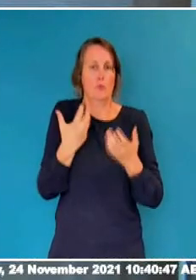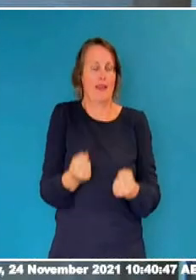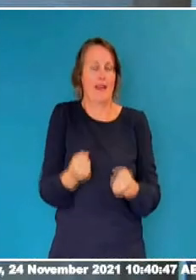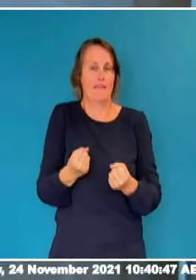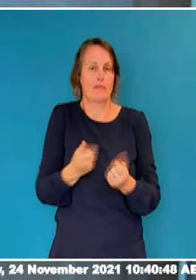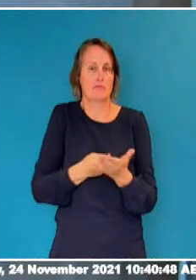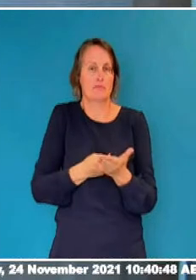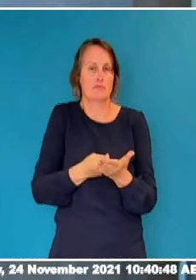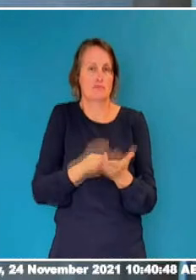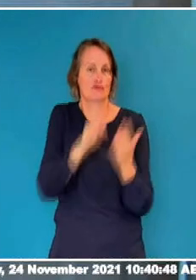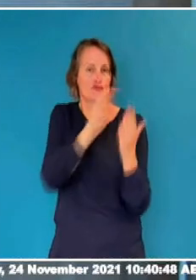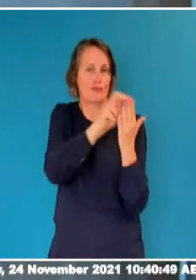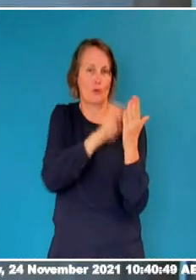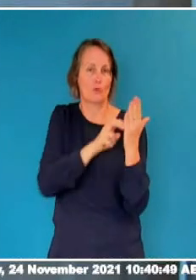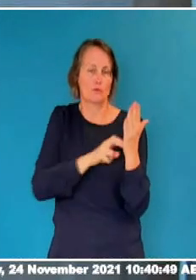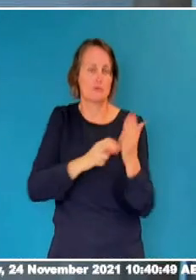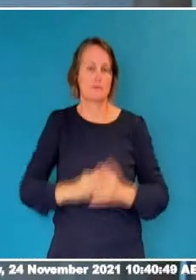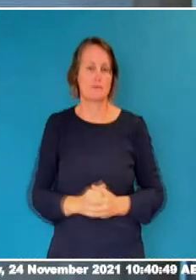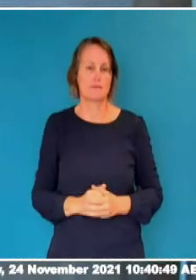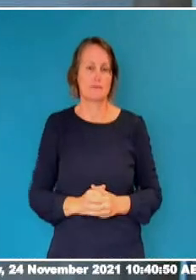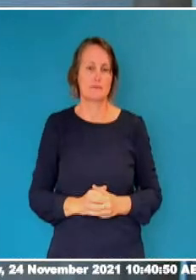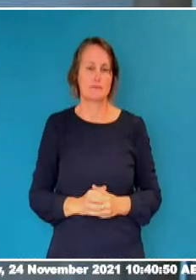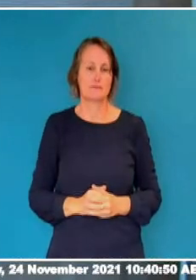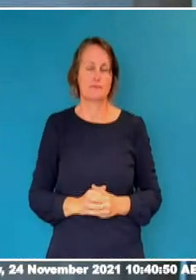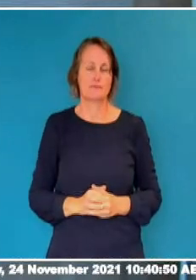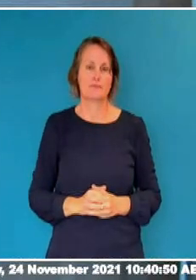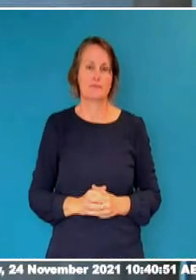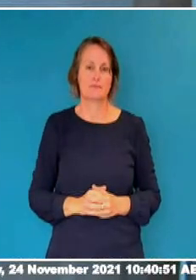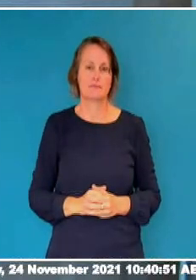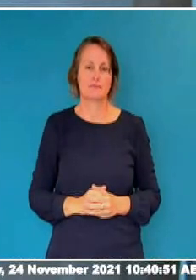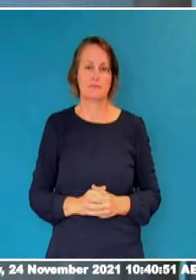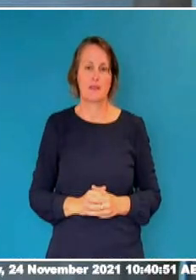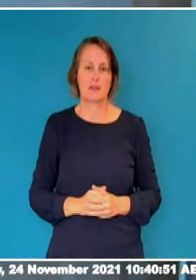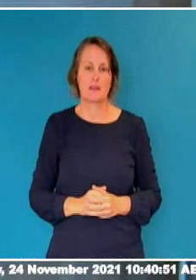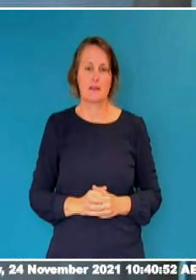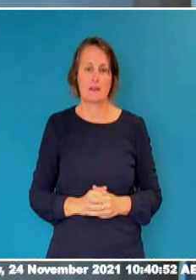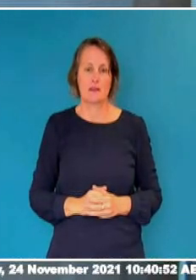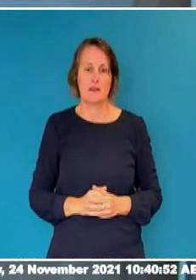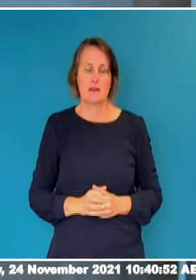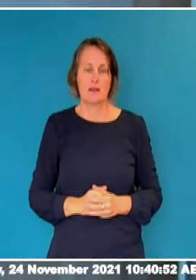which is the cap where we do the initial assessment.